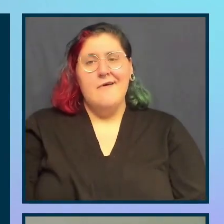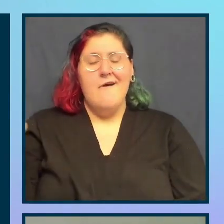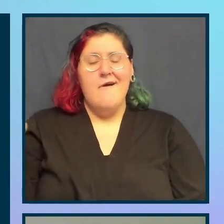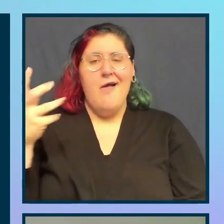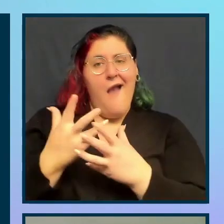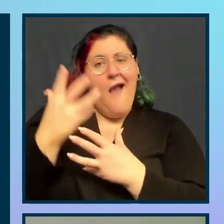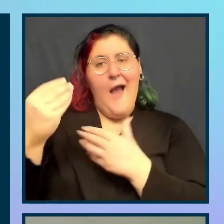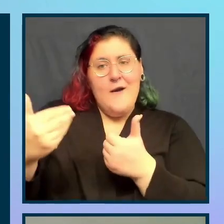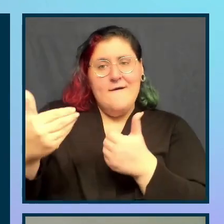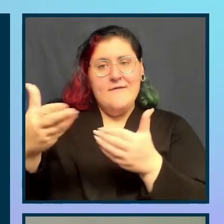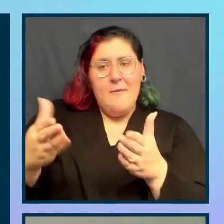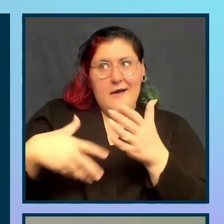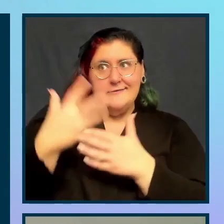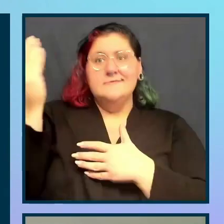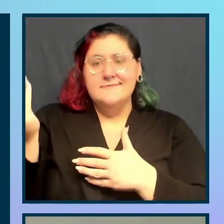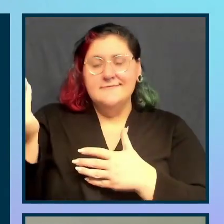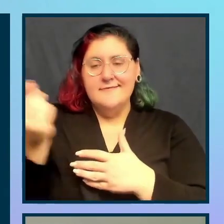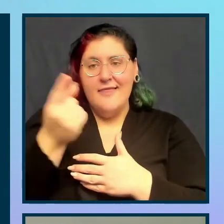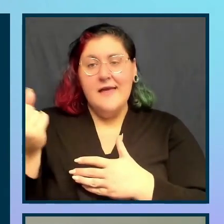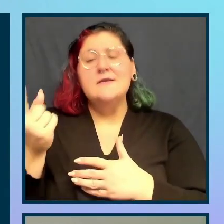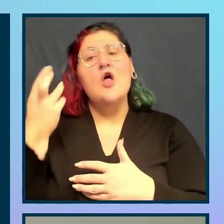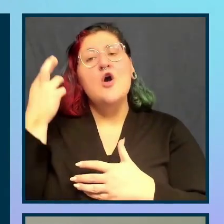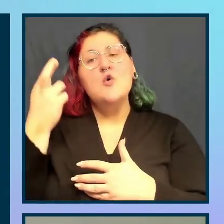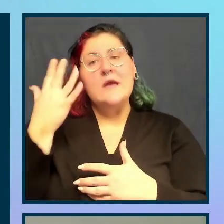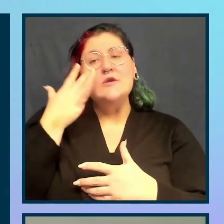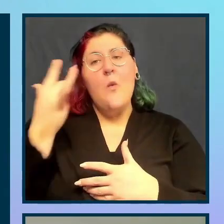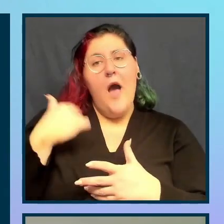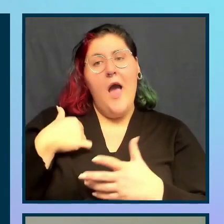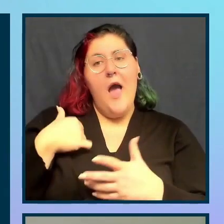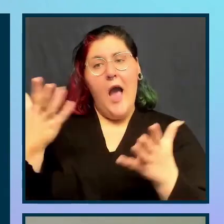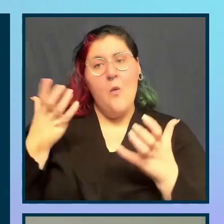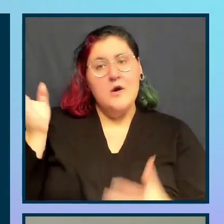is I imagine many of you, I am increasingly asked to build things